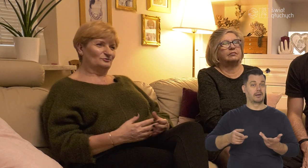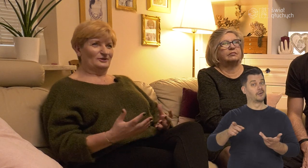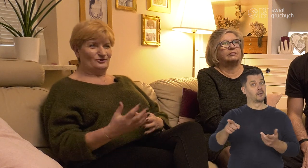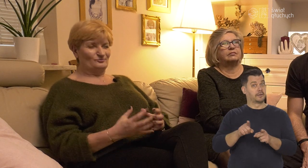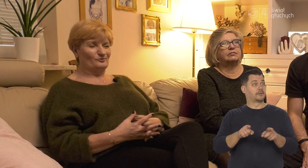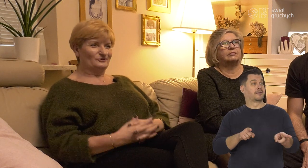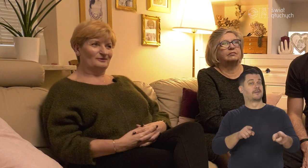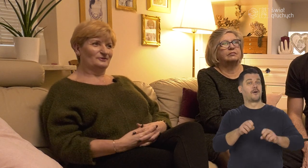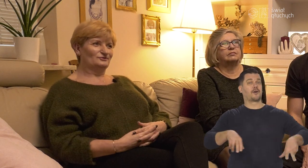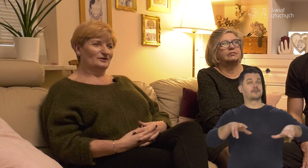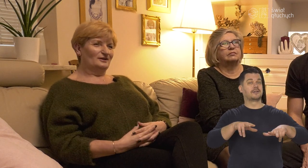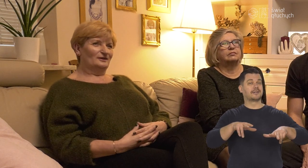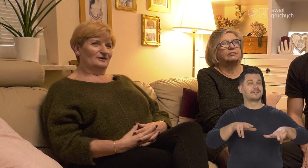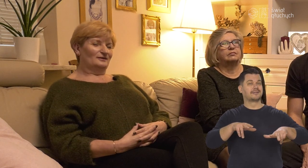so it could have been that way here, too.